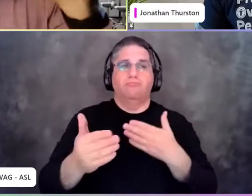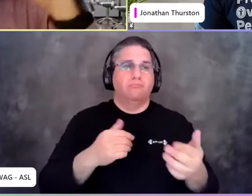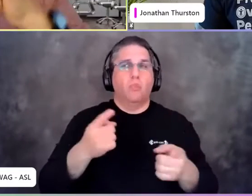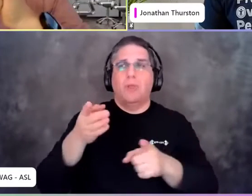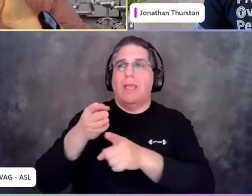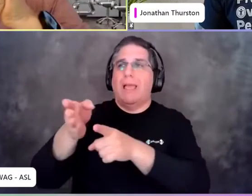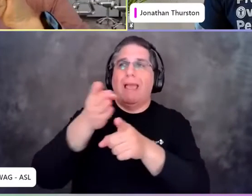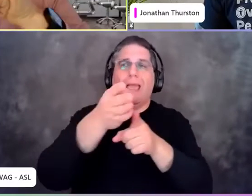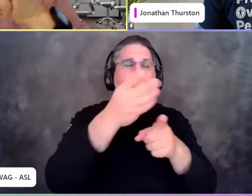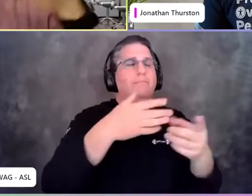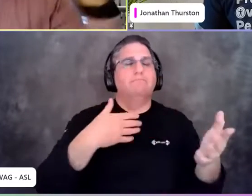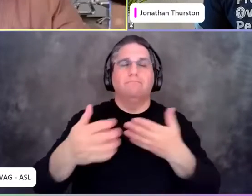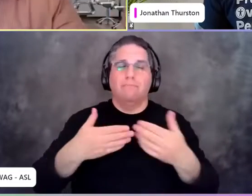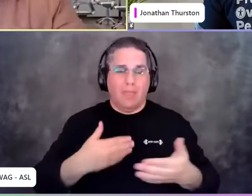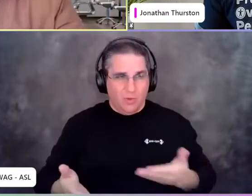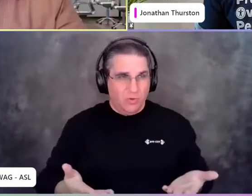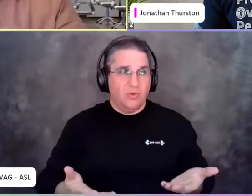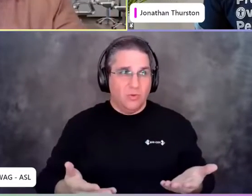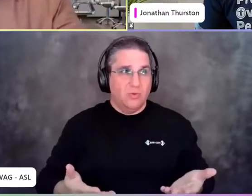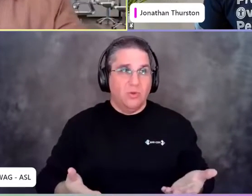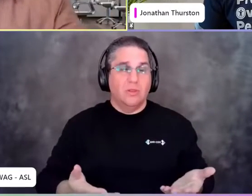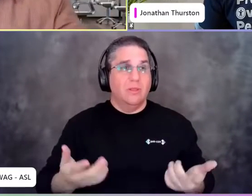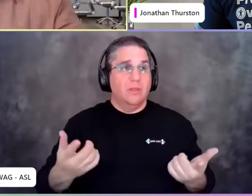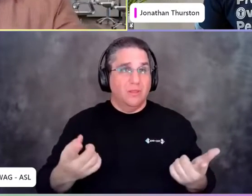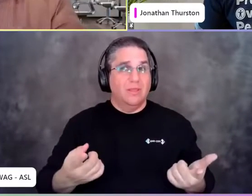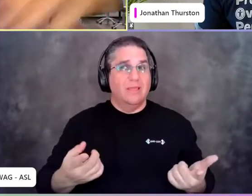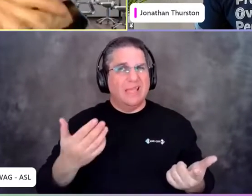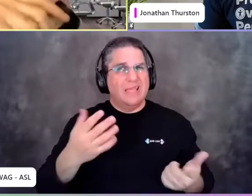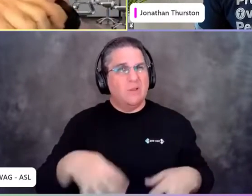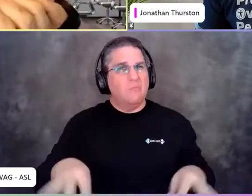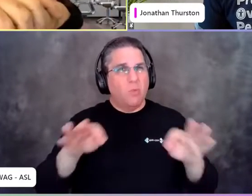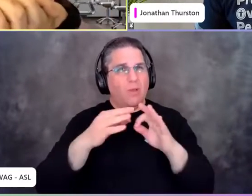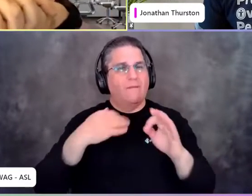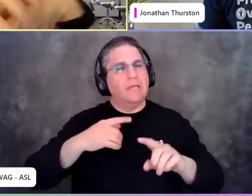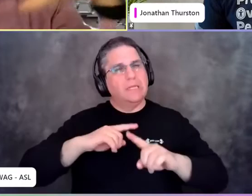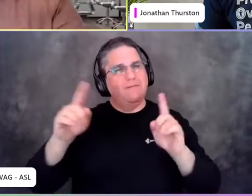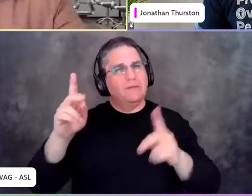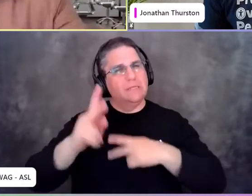a critical part of any organization in big or small,